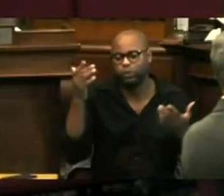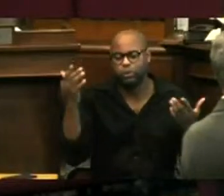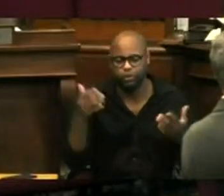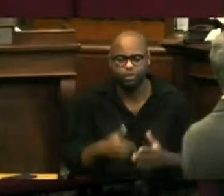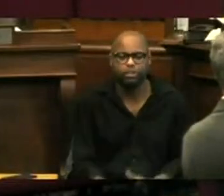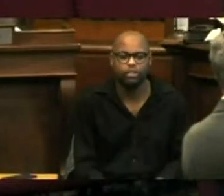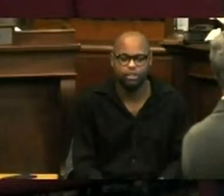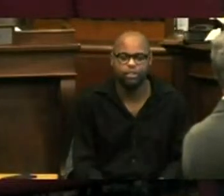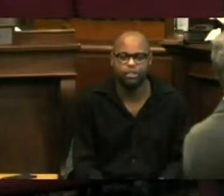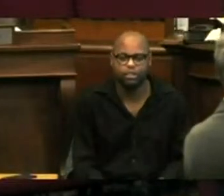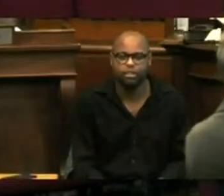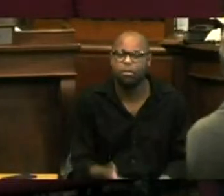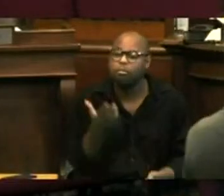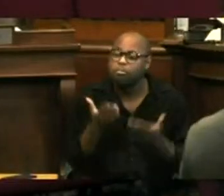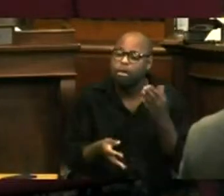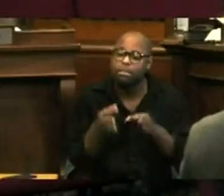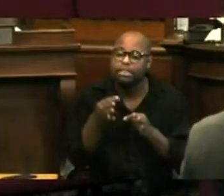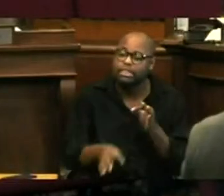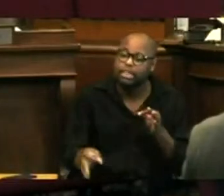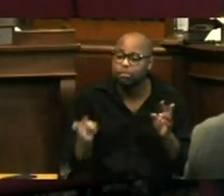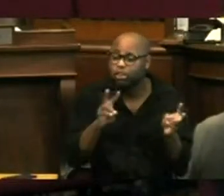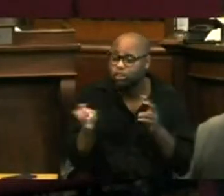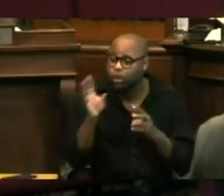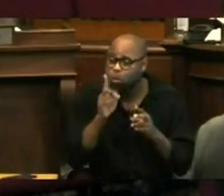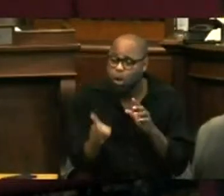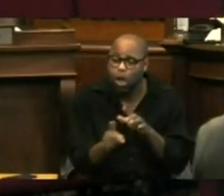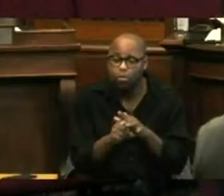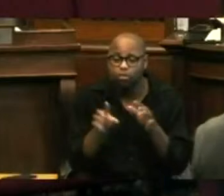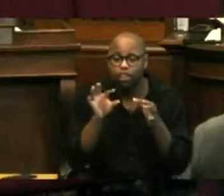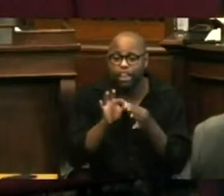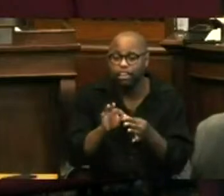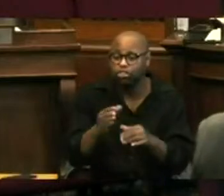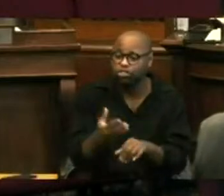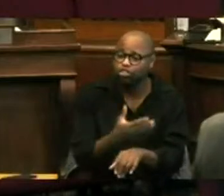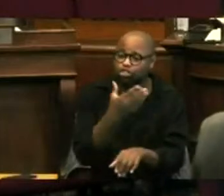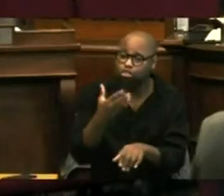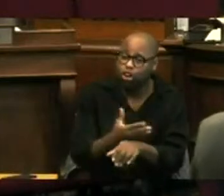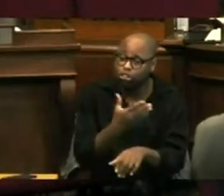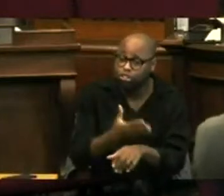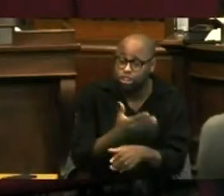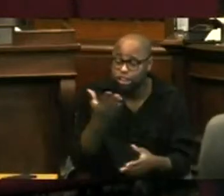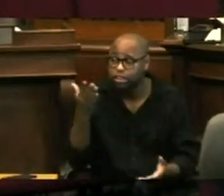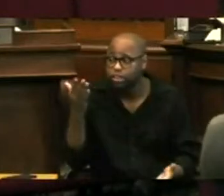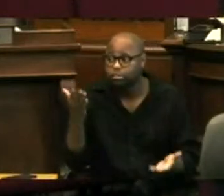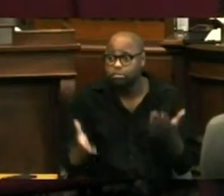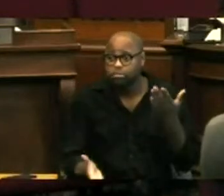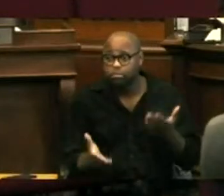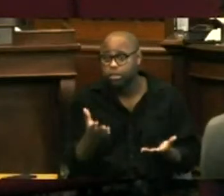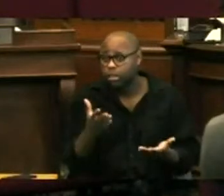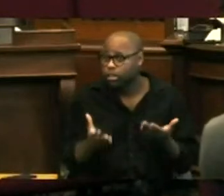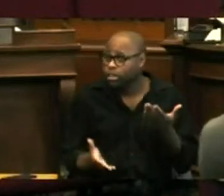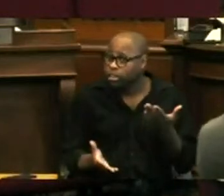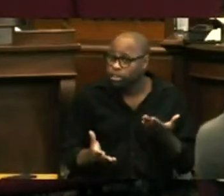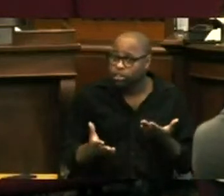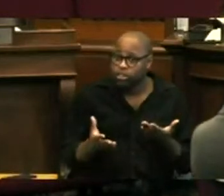will get another extension unless it has to do with simple